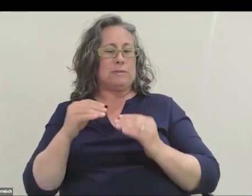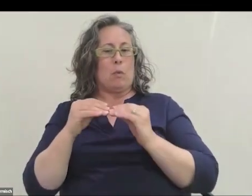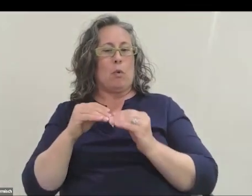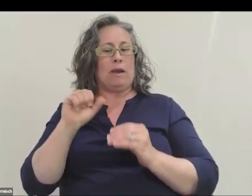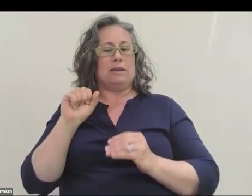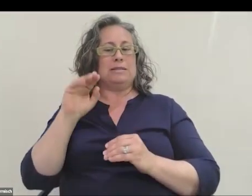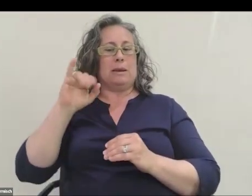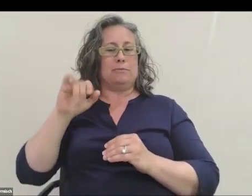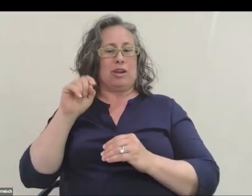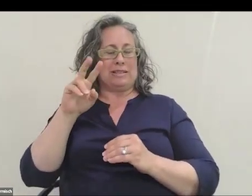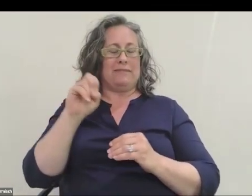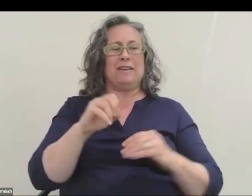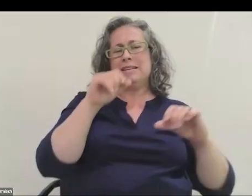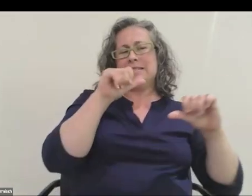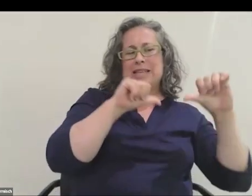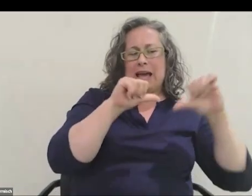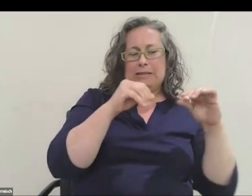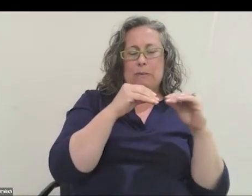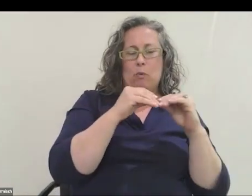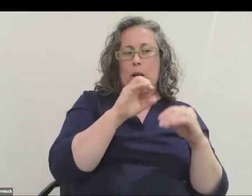as subjective and science as objective,